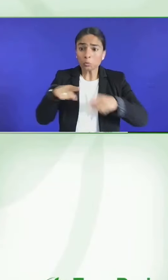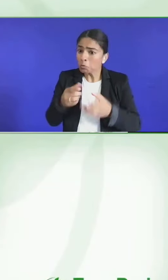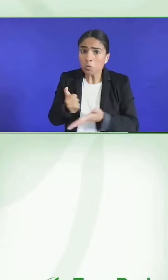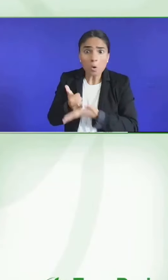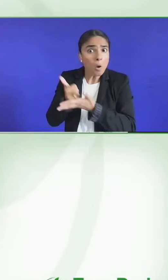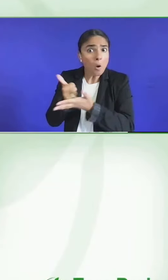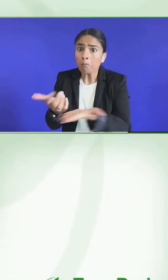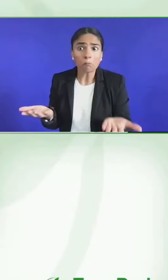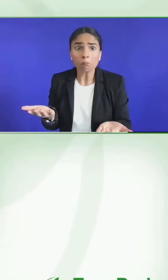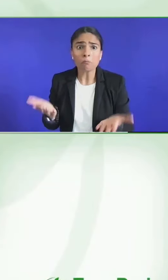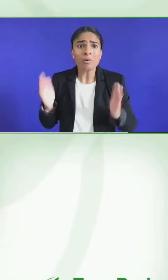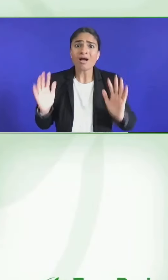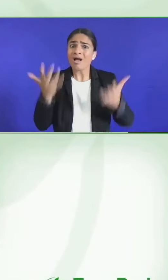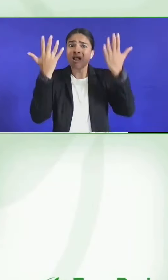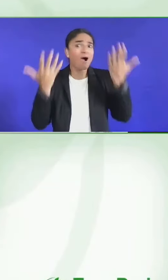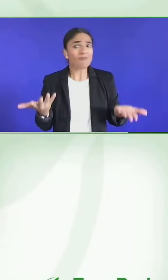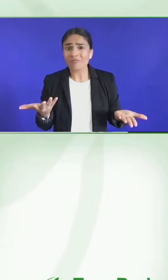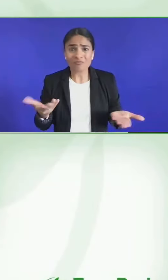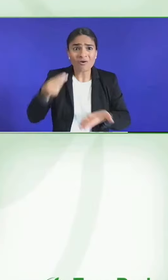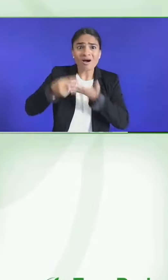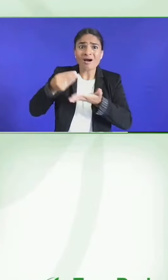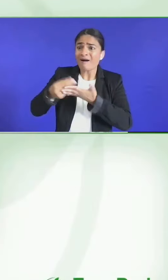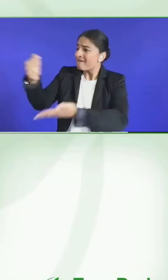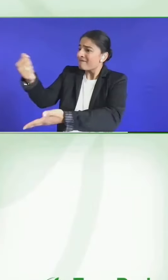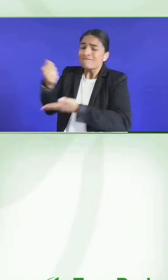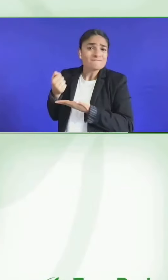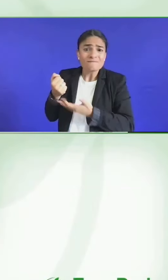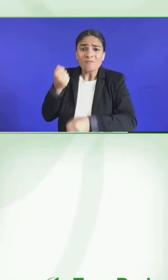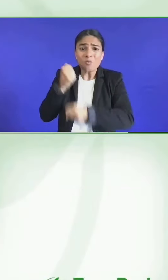personal budgets and the systems that exist around there.